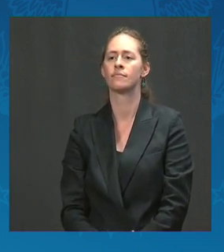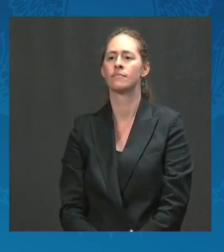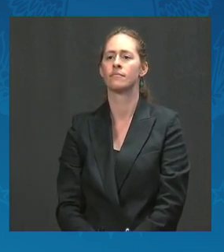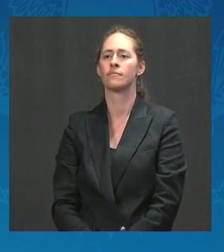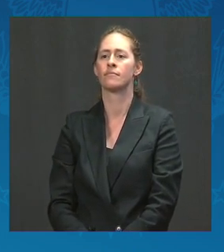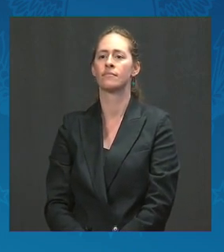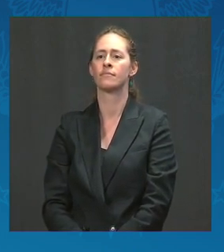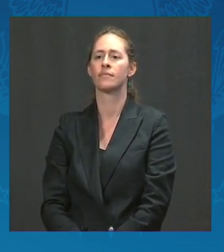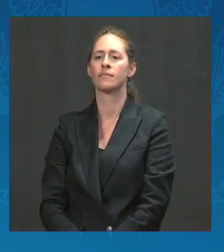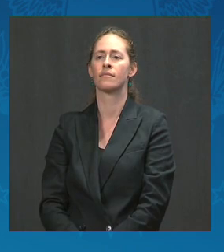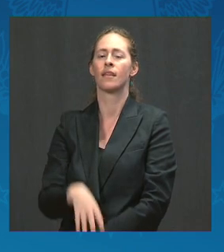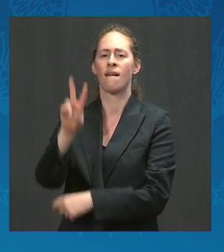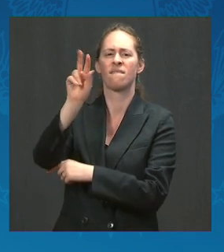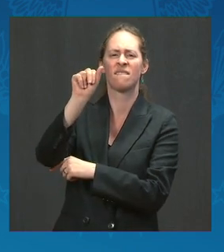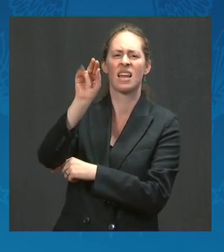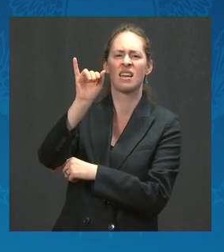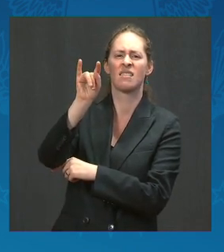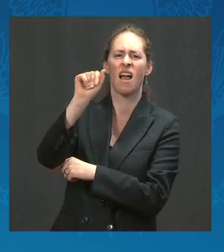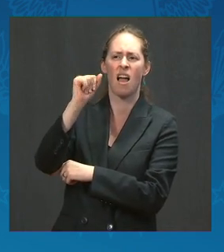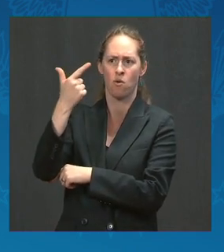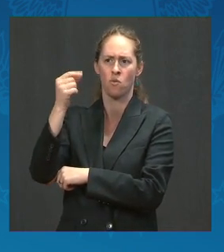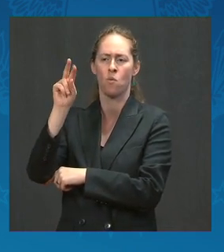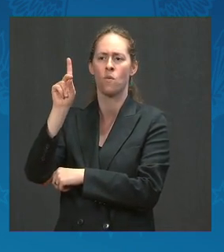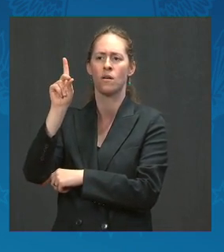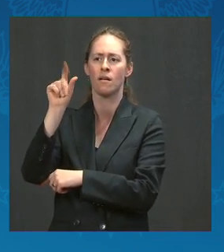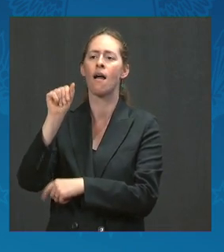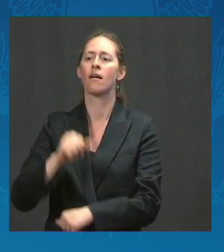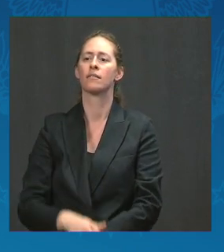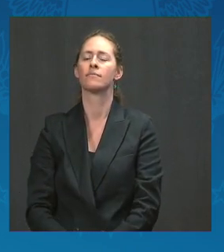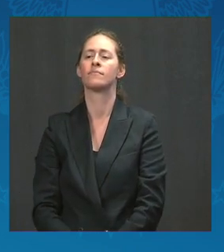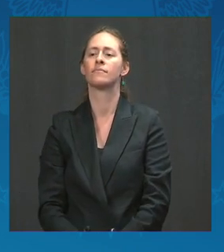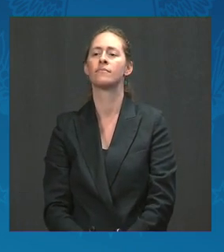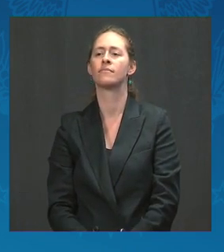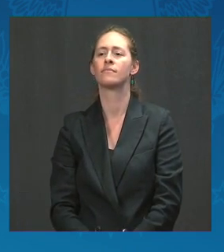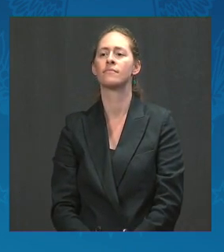Clark has said it will change anti-voter and challenge,